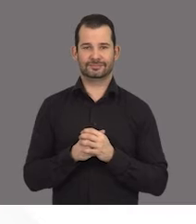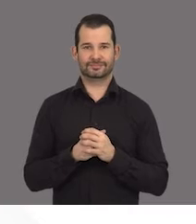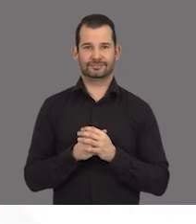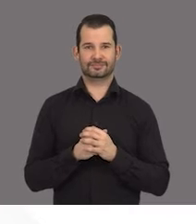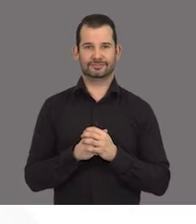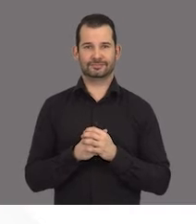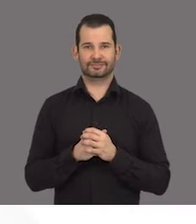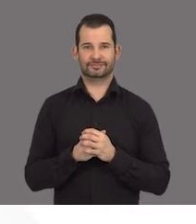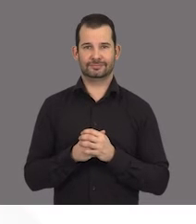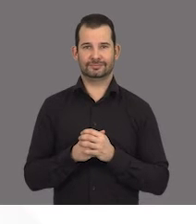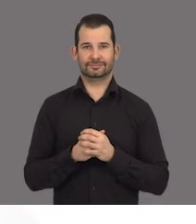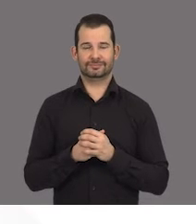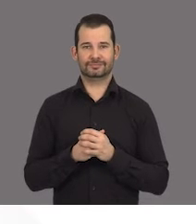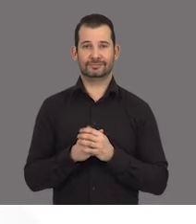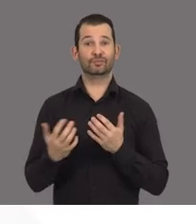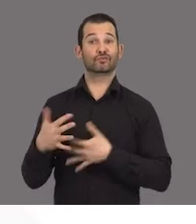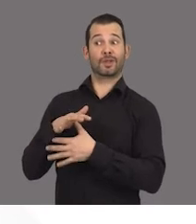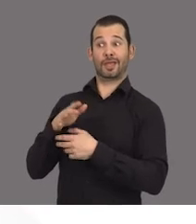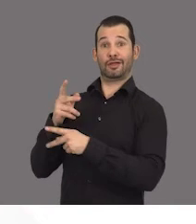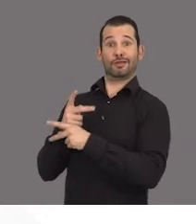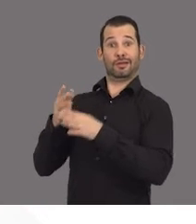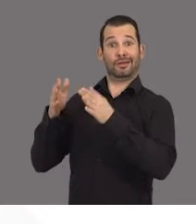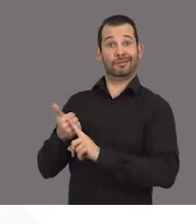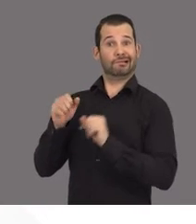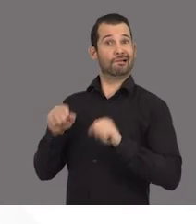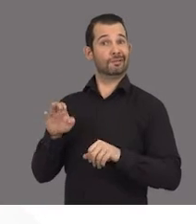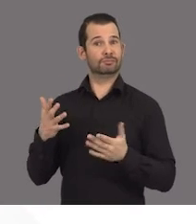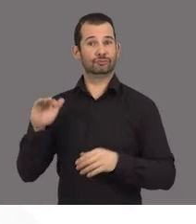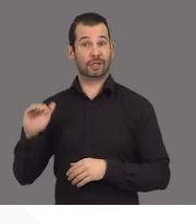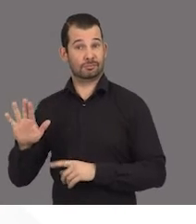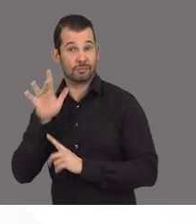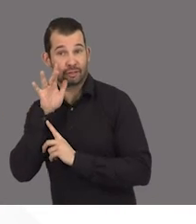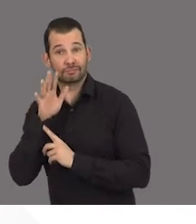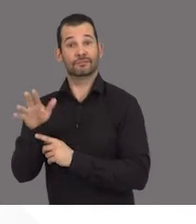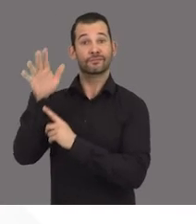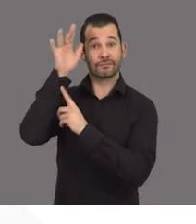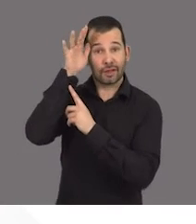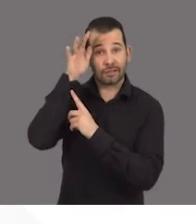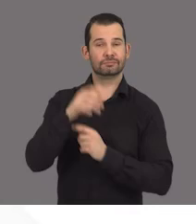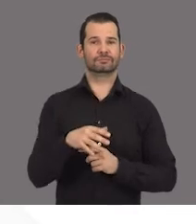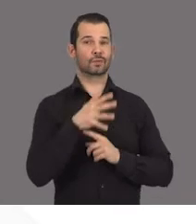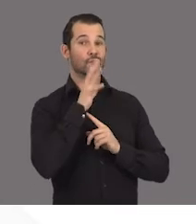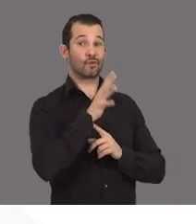A primary caregiver can be the child’s mother, father, grandparent, another